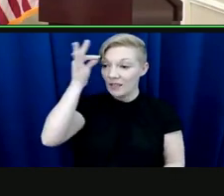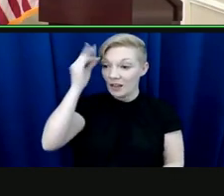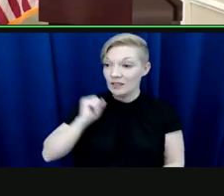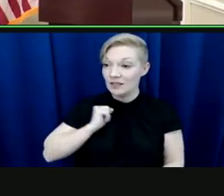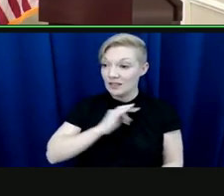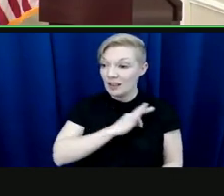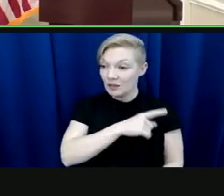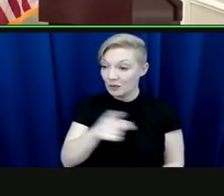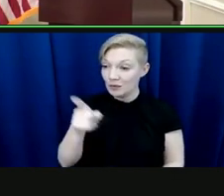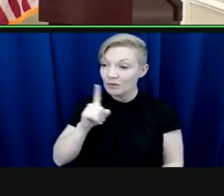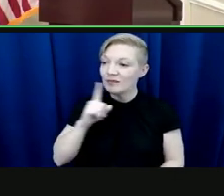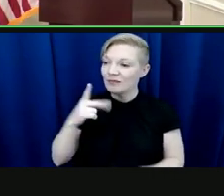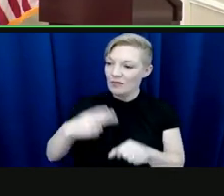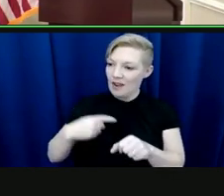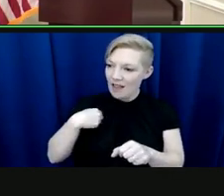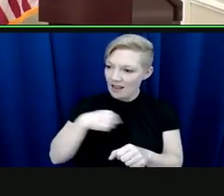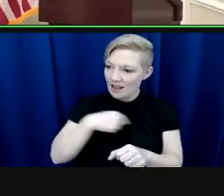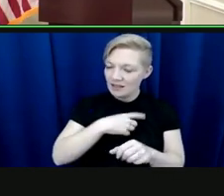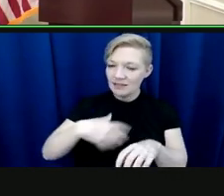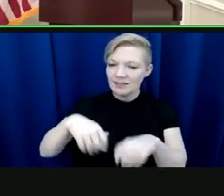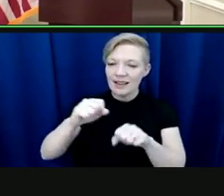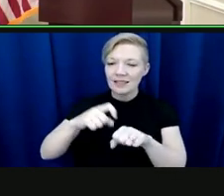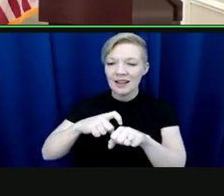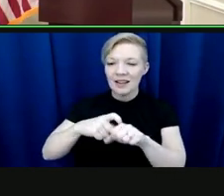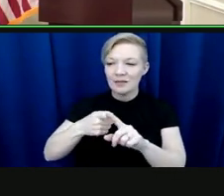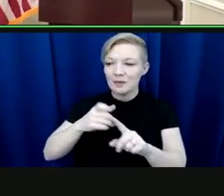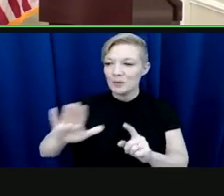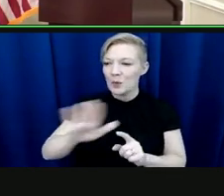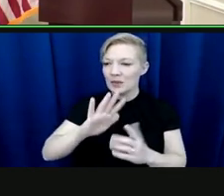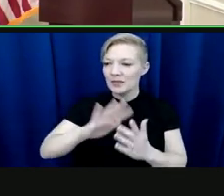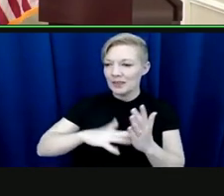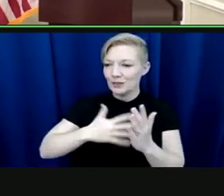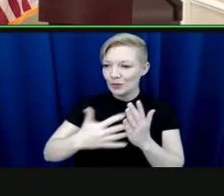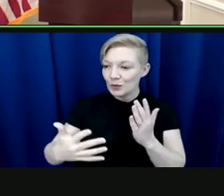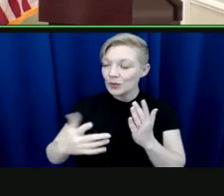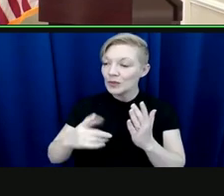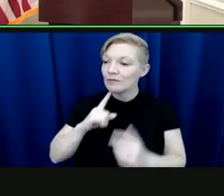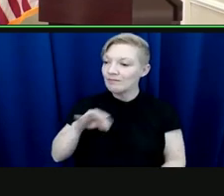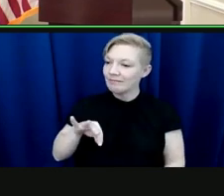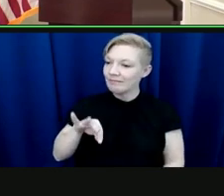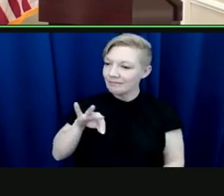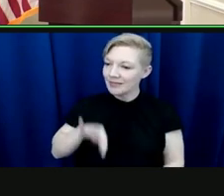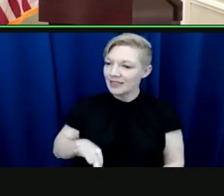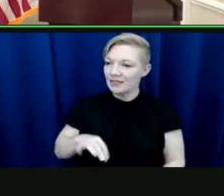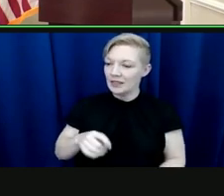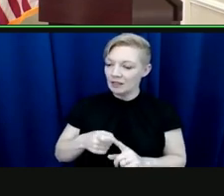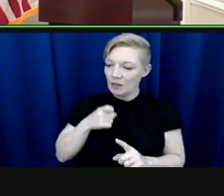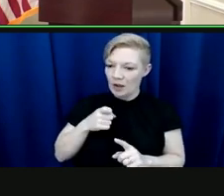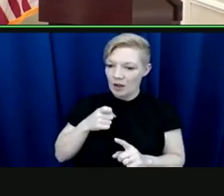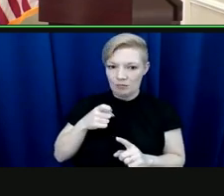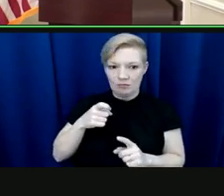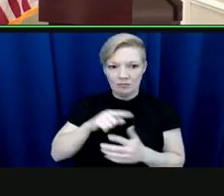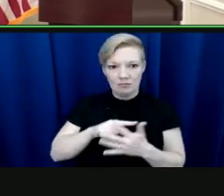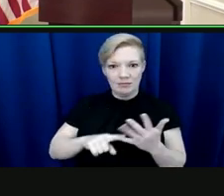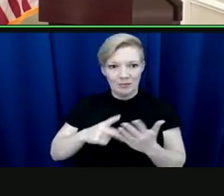and sort of taking the time out of their schedules to just benefit basically from these programs. This series, I think,